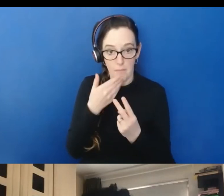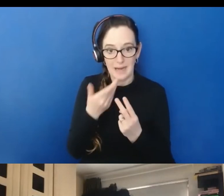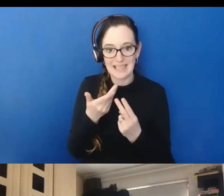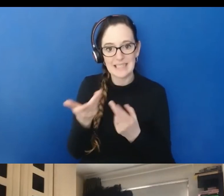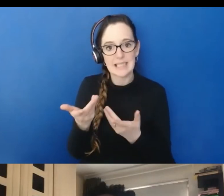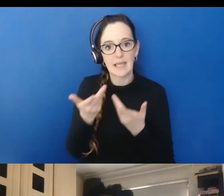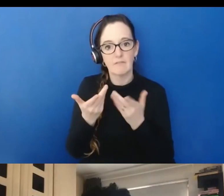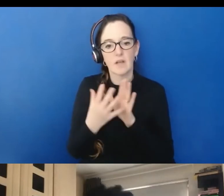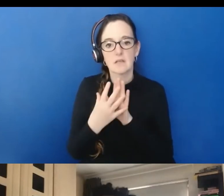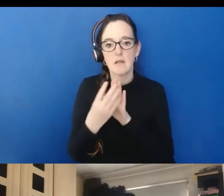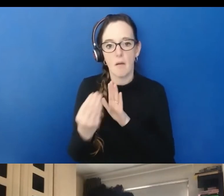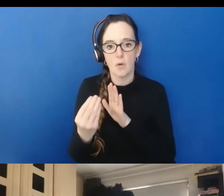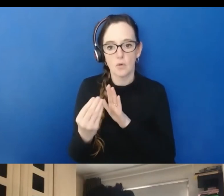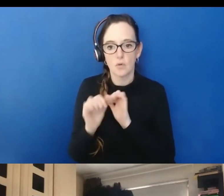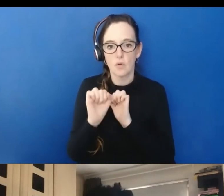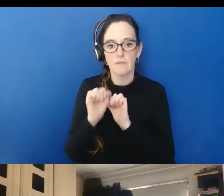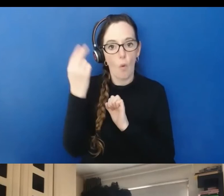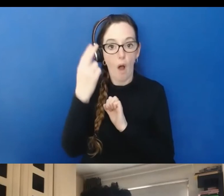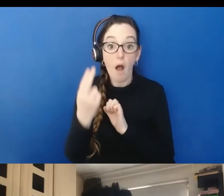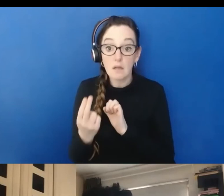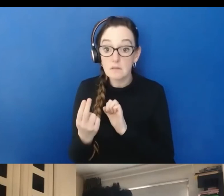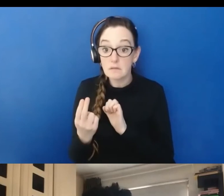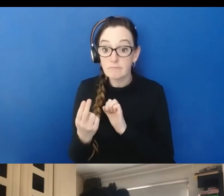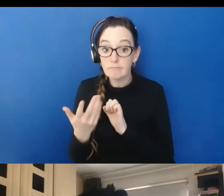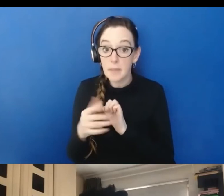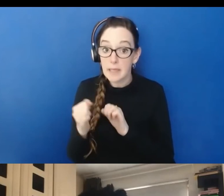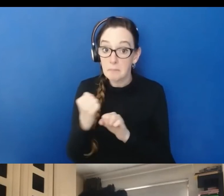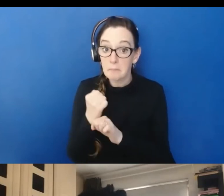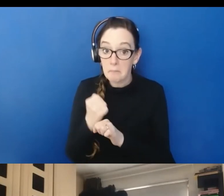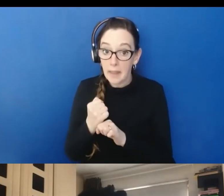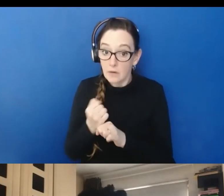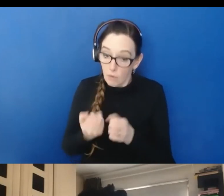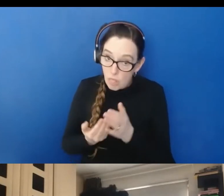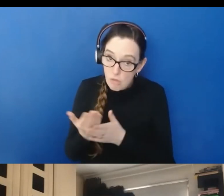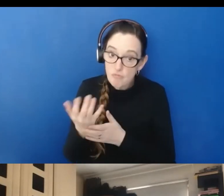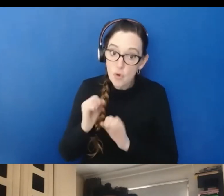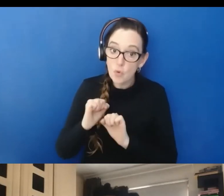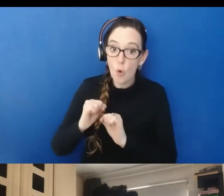actual art that s produced through the structures of your organisations and one thought I ve